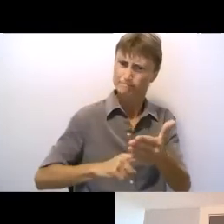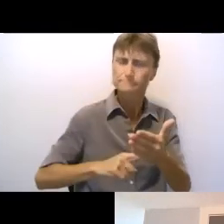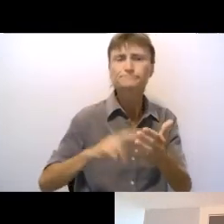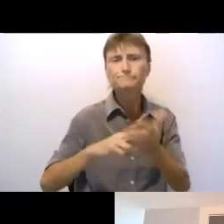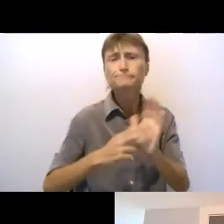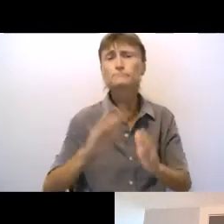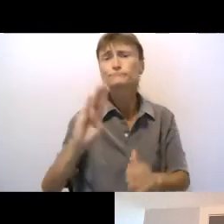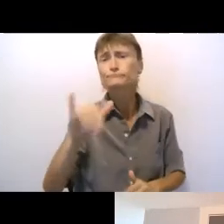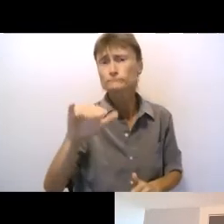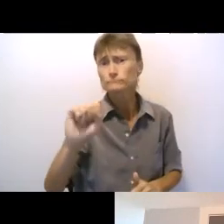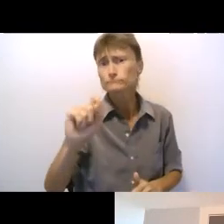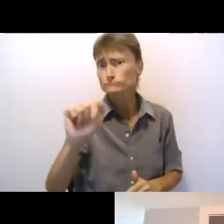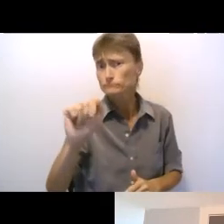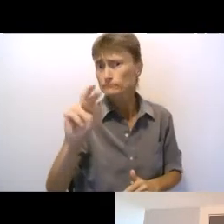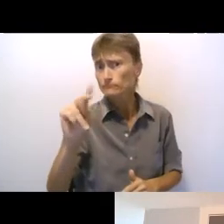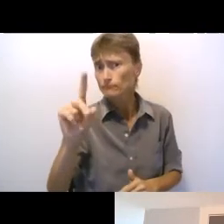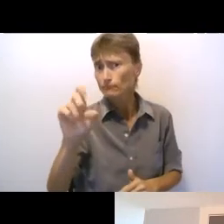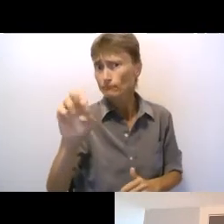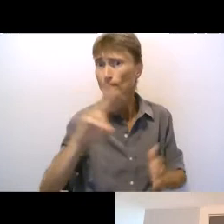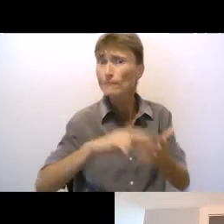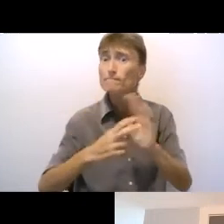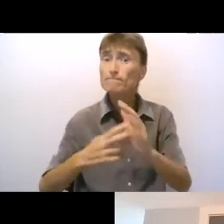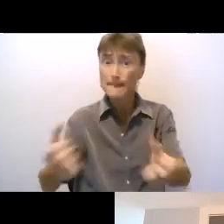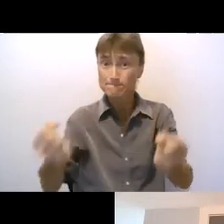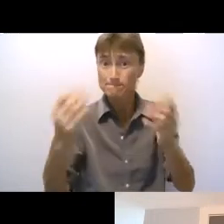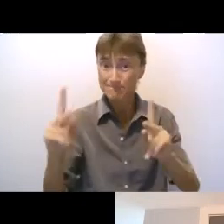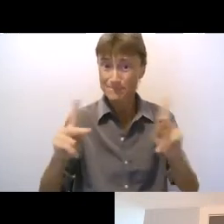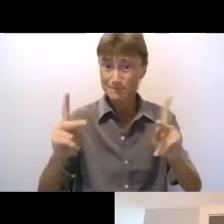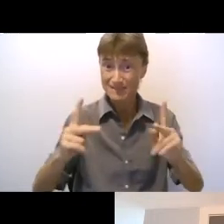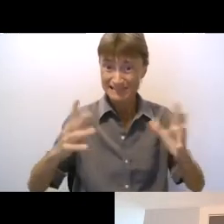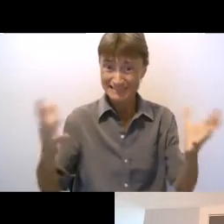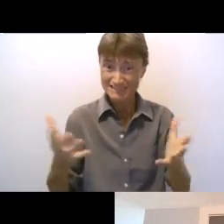in which the greater the number of people that are present, the less likely people are